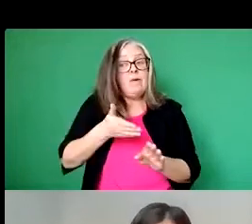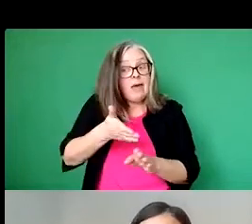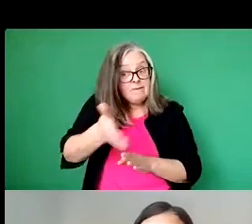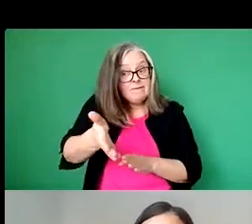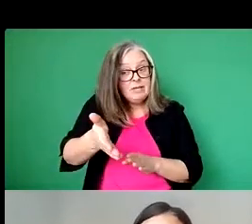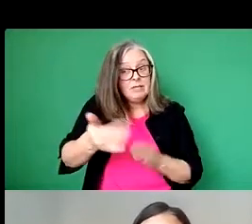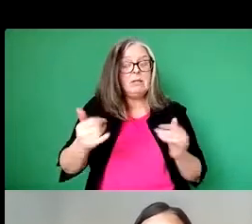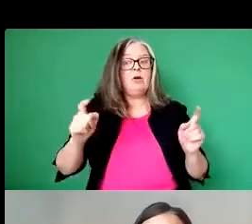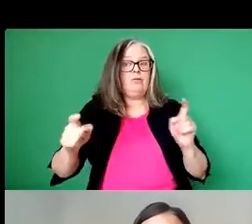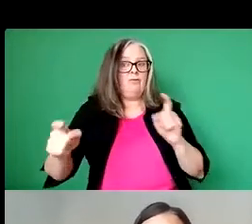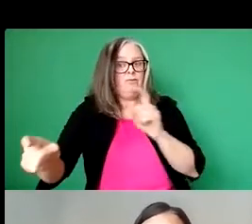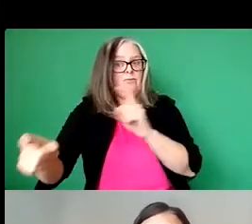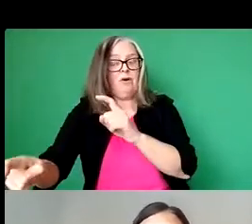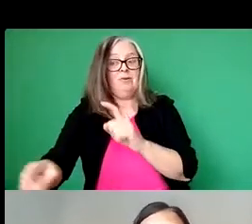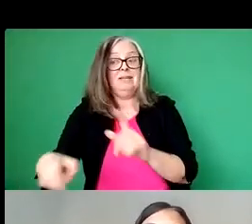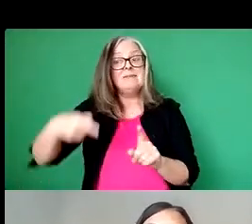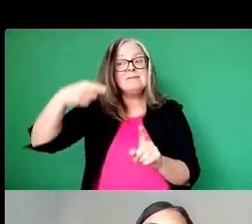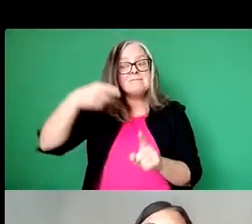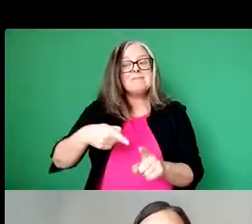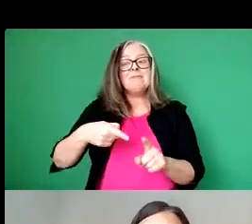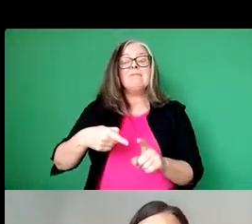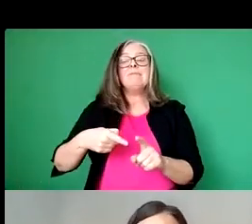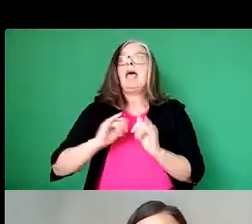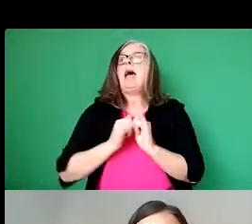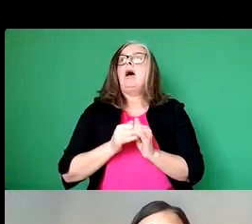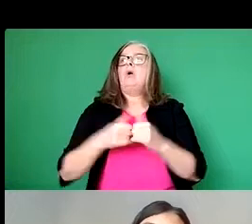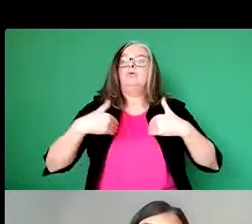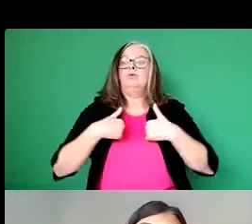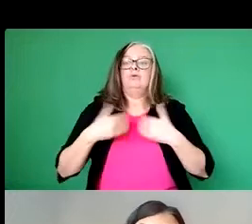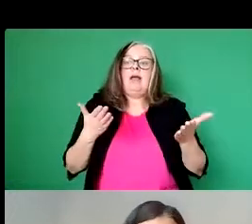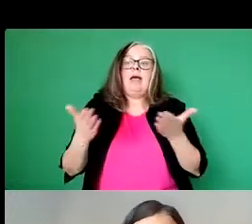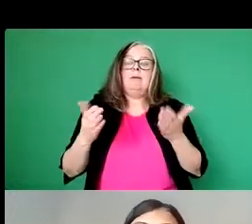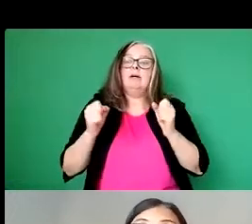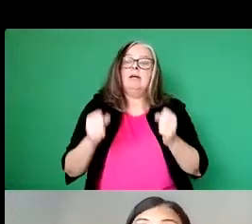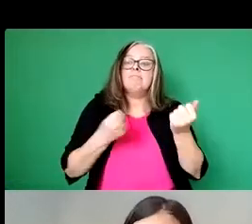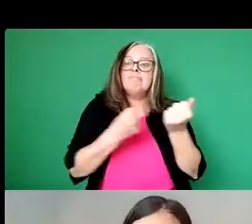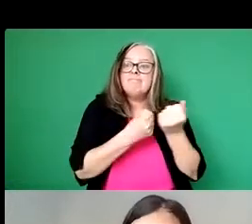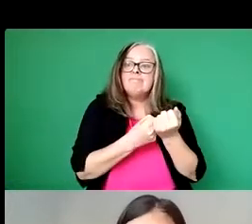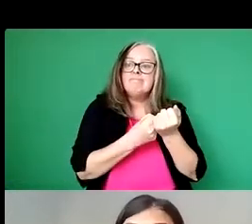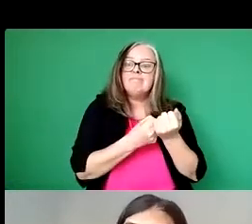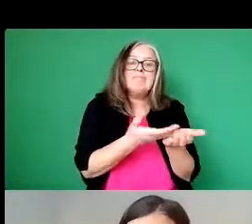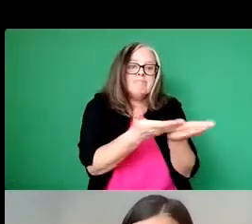particularly the field of you know how service animals can support those with in invisible